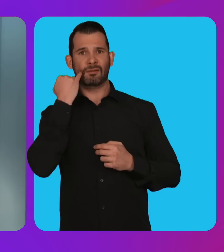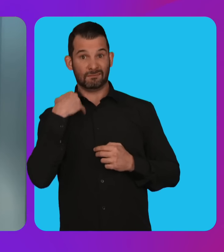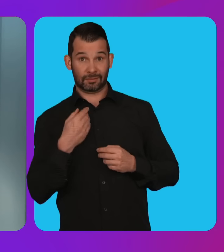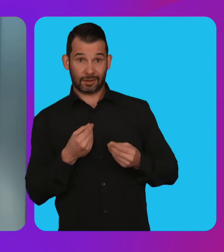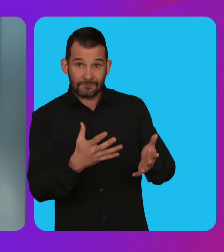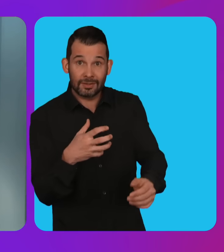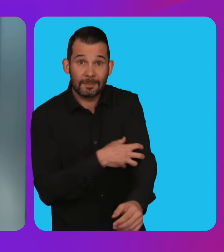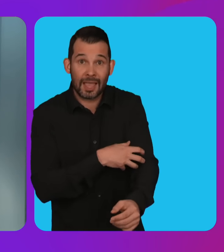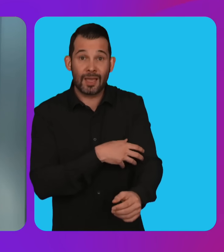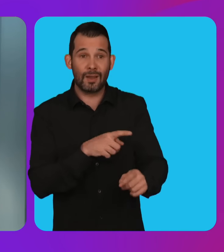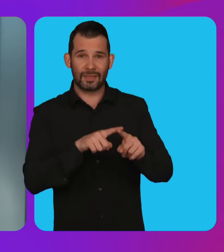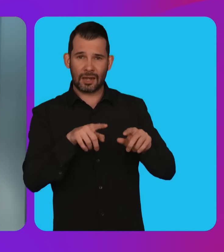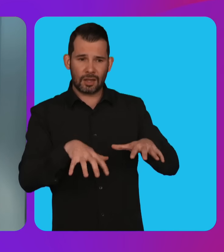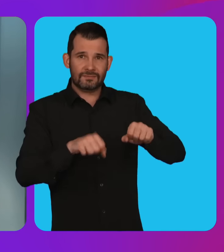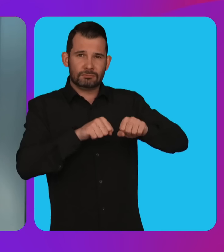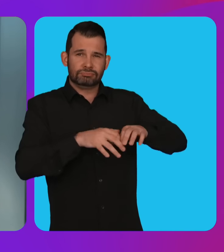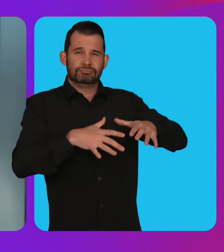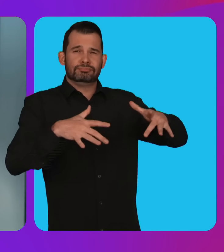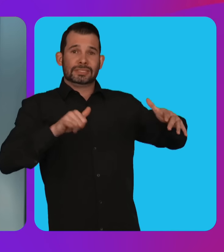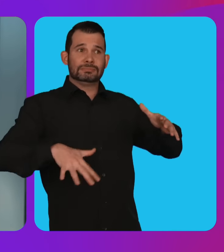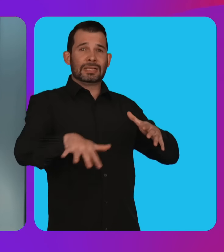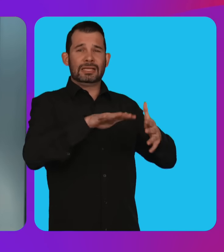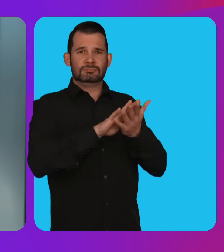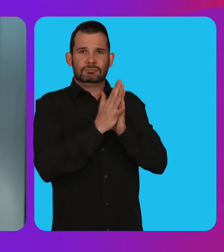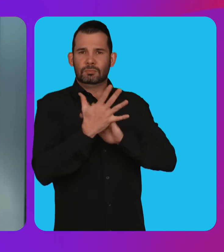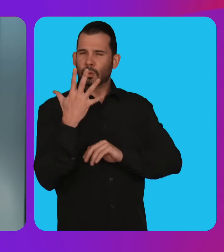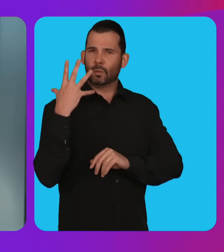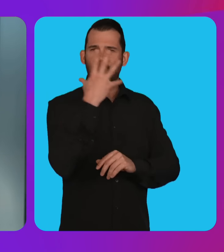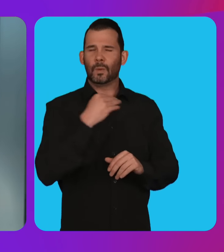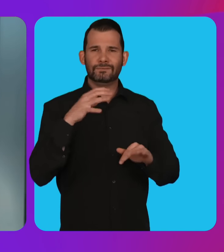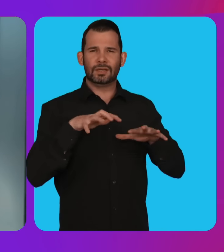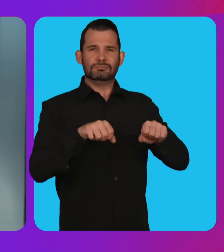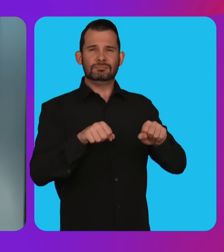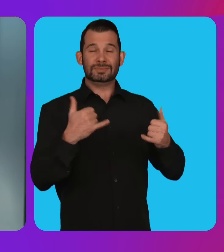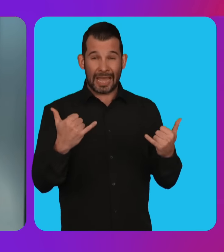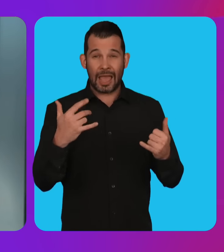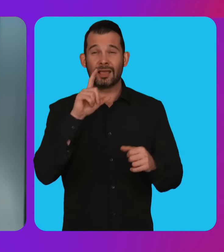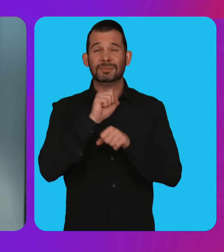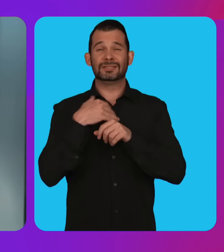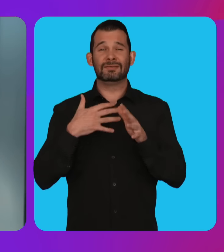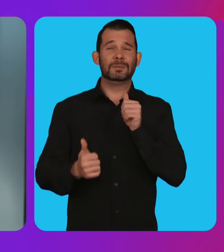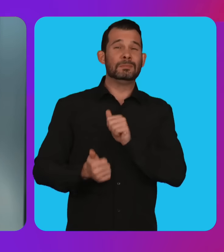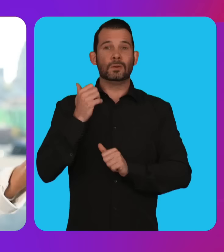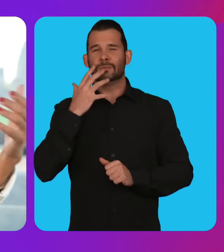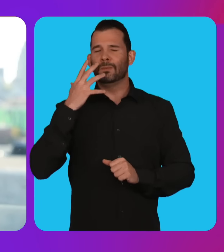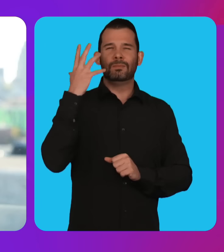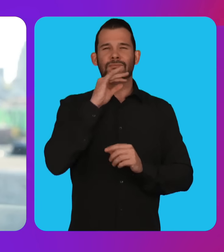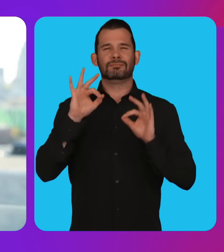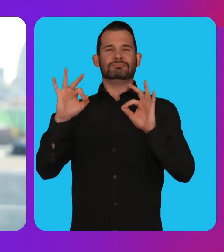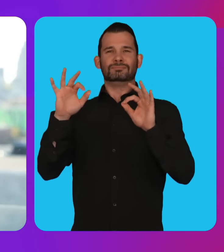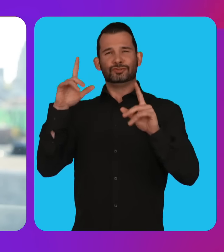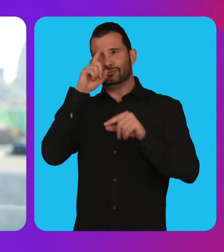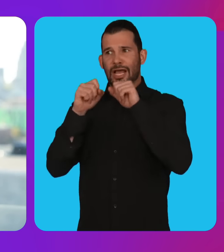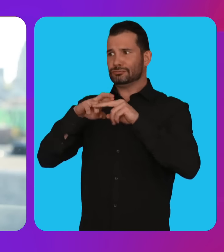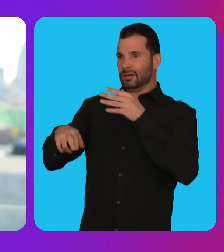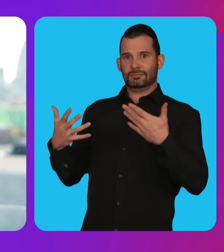then they fill the space in the most beautiful way. And we have the most fantastic strategy as a result. [Interpreter 3] Where do you see a Radio-Canada and CBC